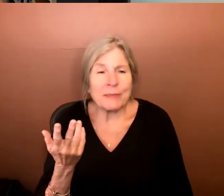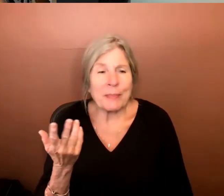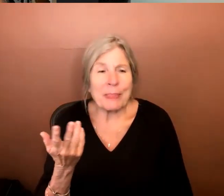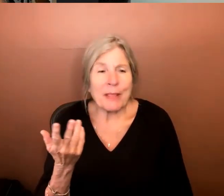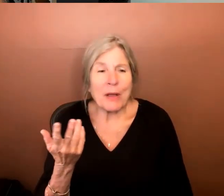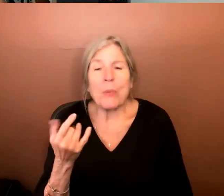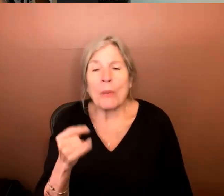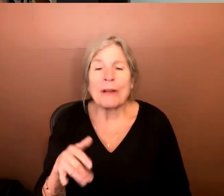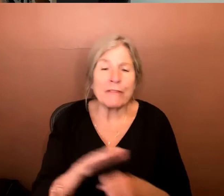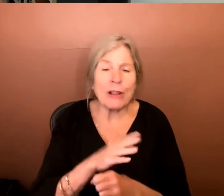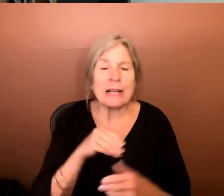accessible comic book?